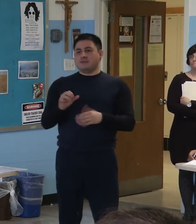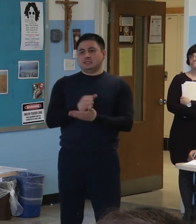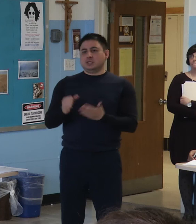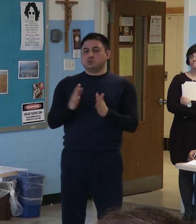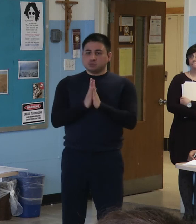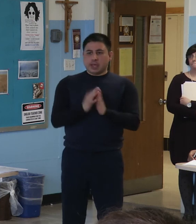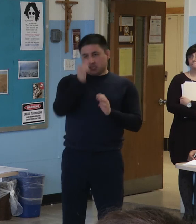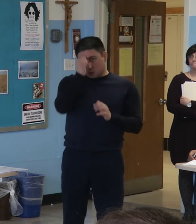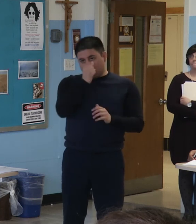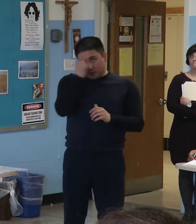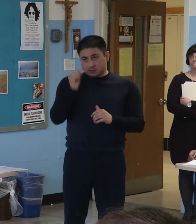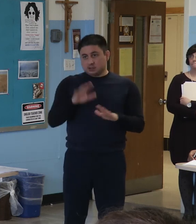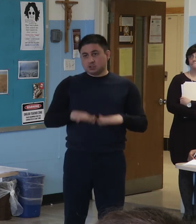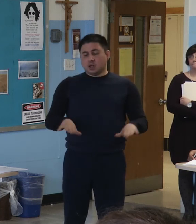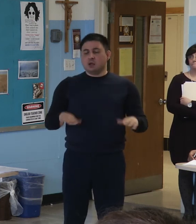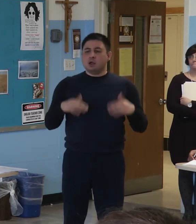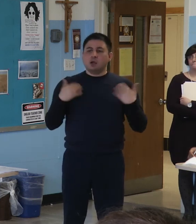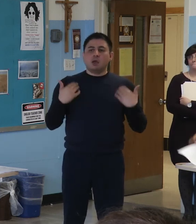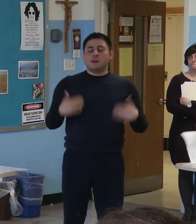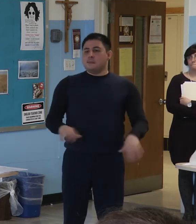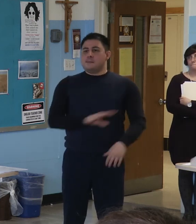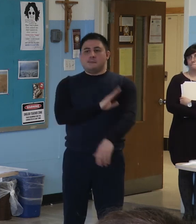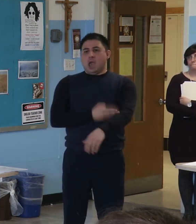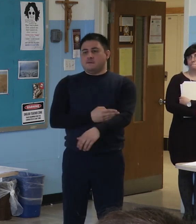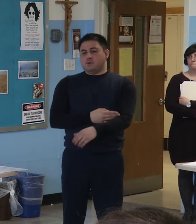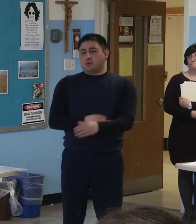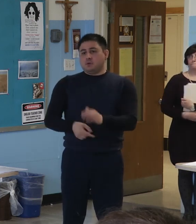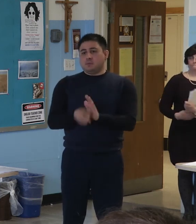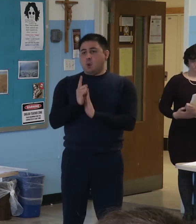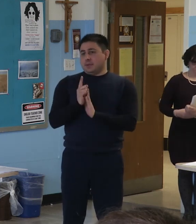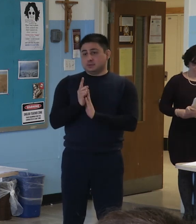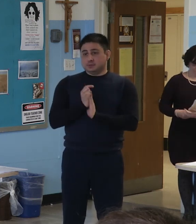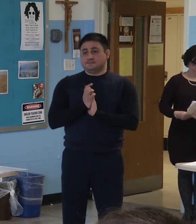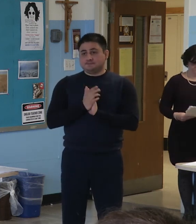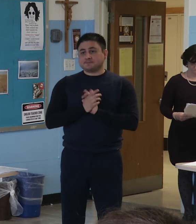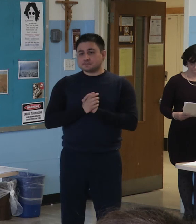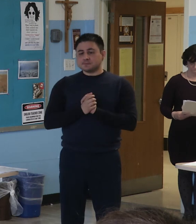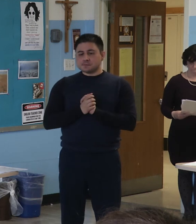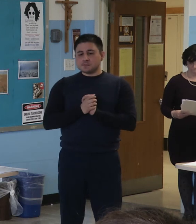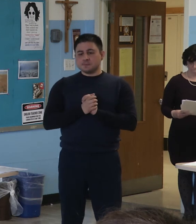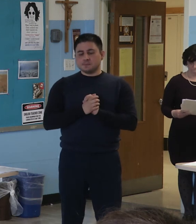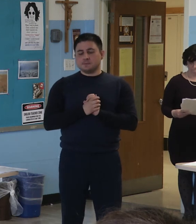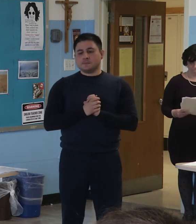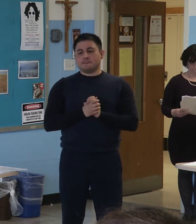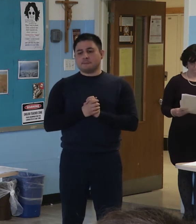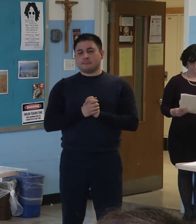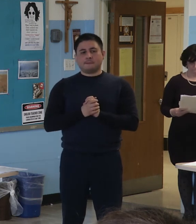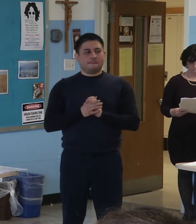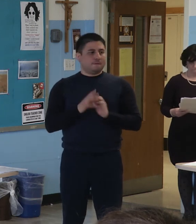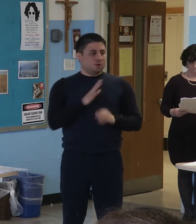this child. These are powerful, powerful moments. And on your piece, with the affirmation,